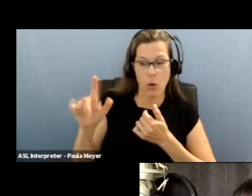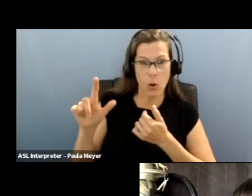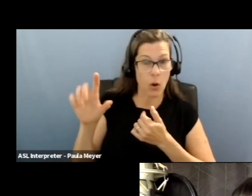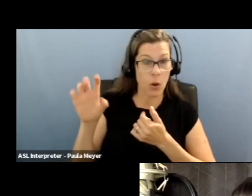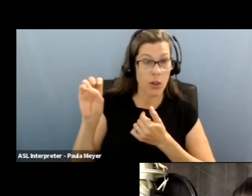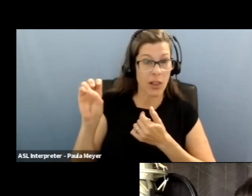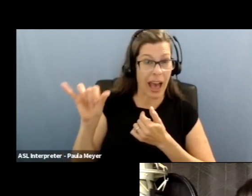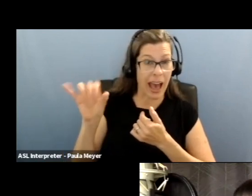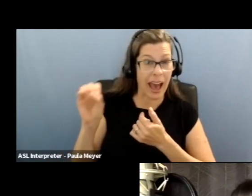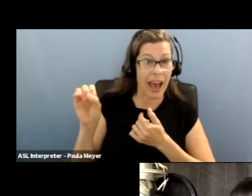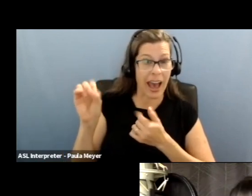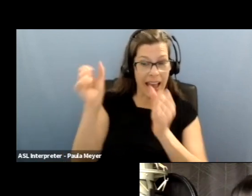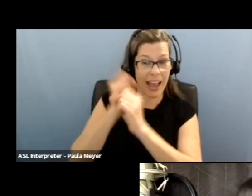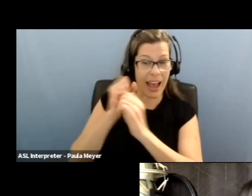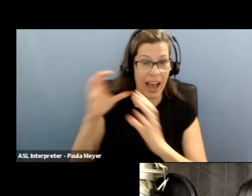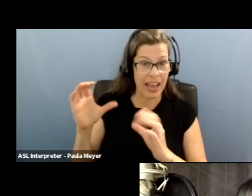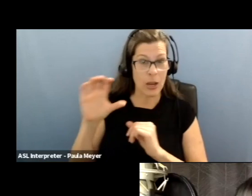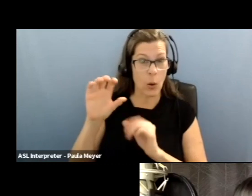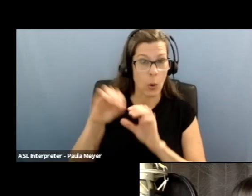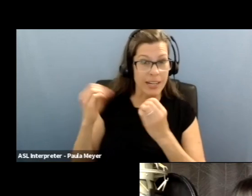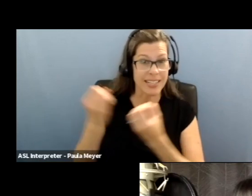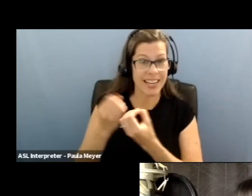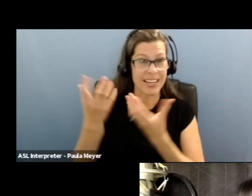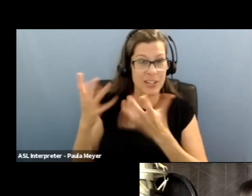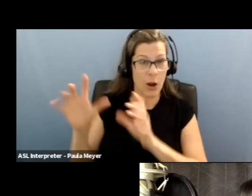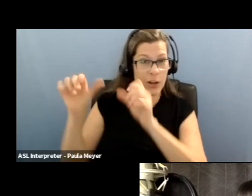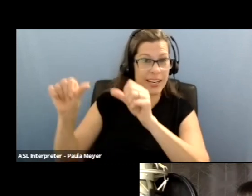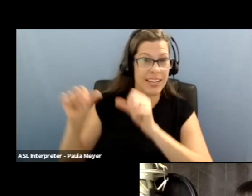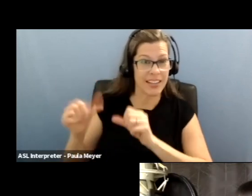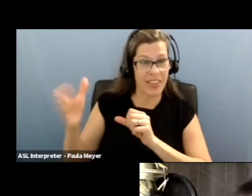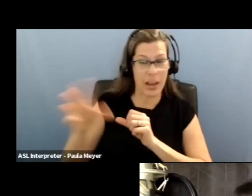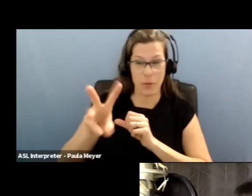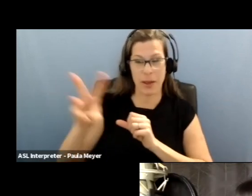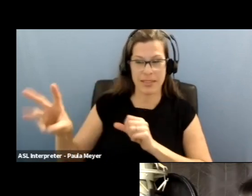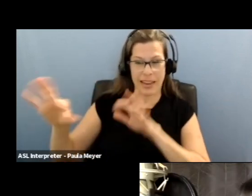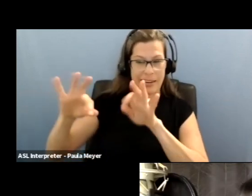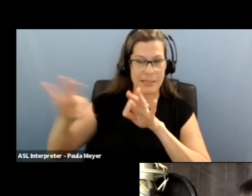that is already out on their website telling you what their specialties are. But for the most part, it's just going to be word of mouth.